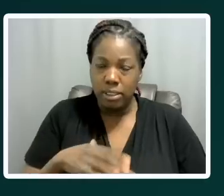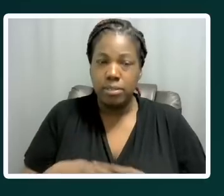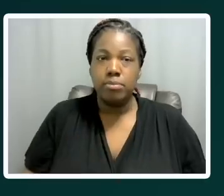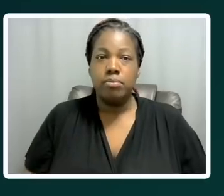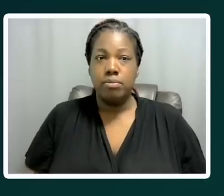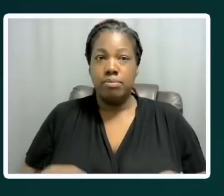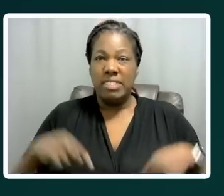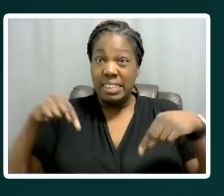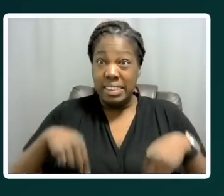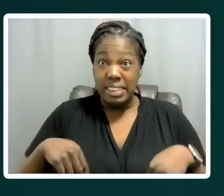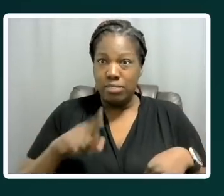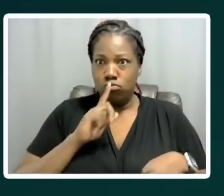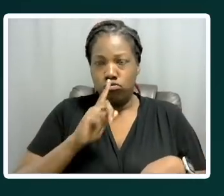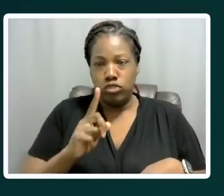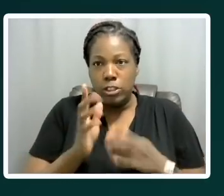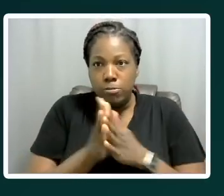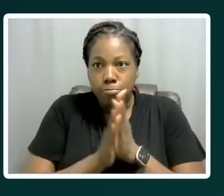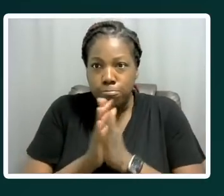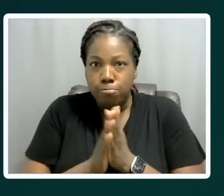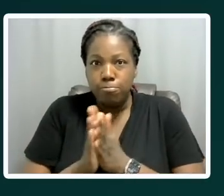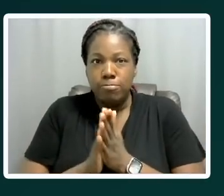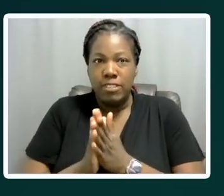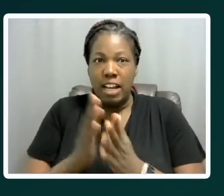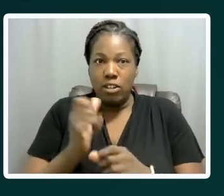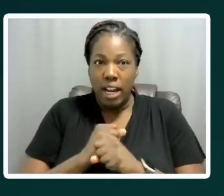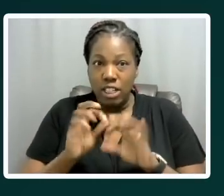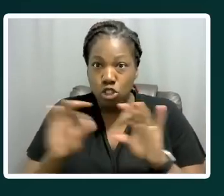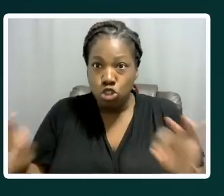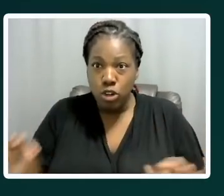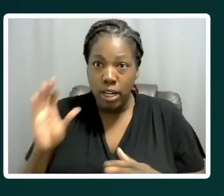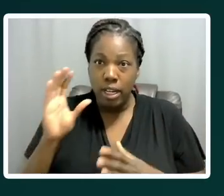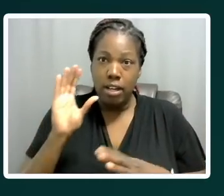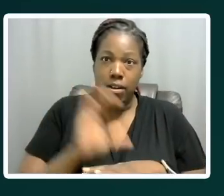really passionate about from getting a degree in computer science to then getting a master's degree